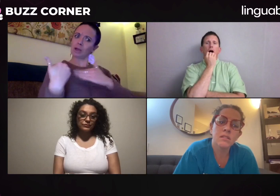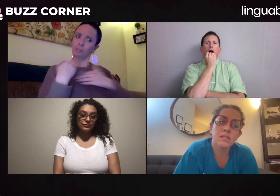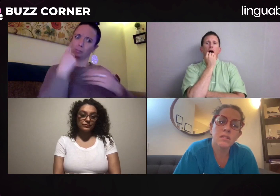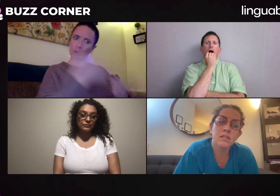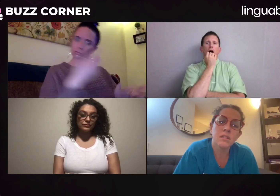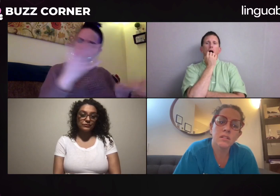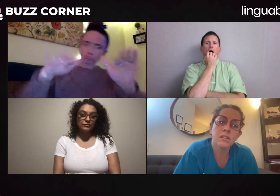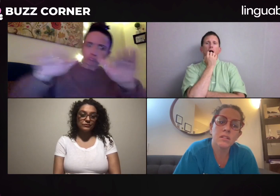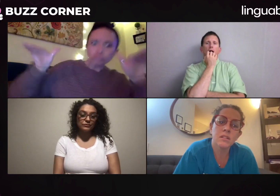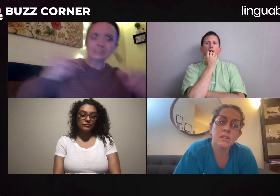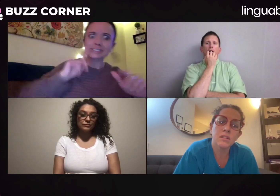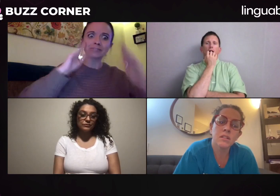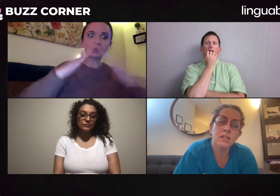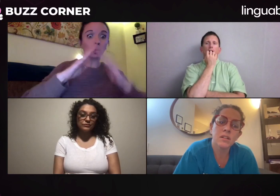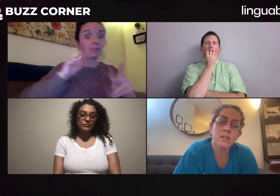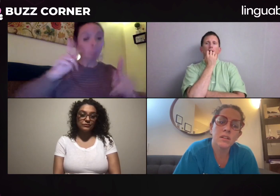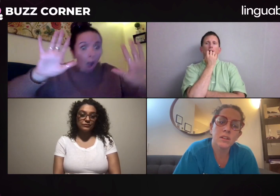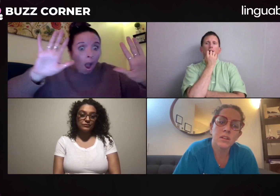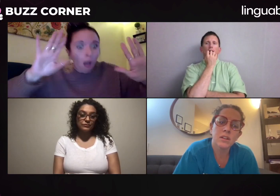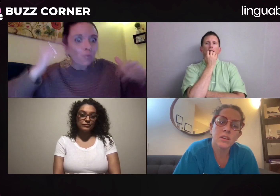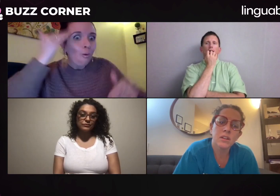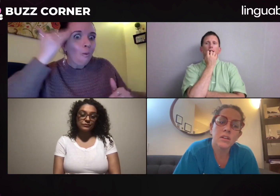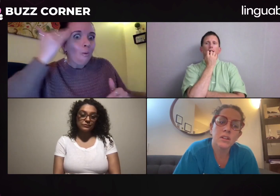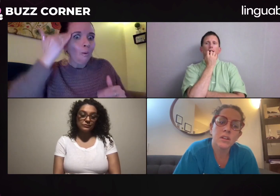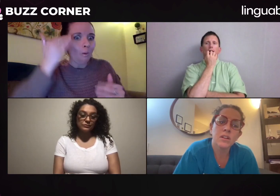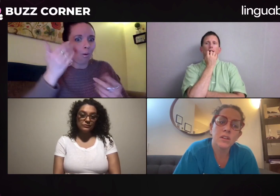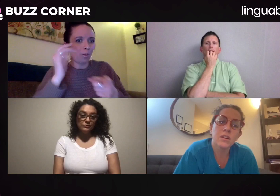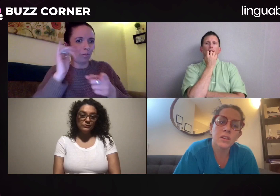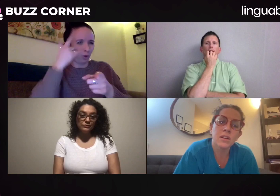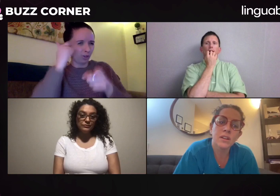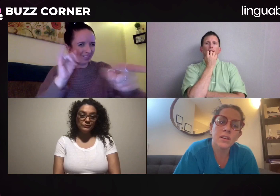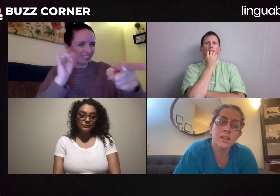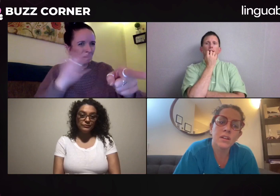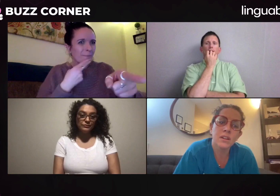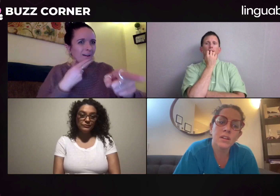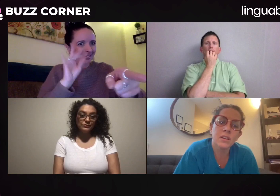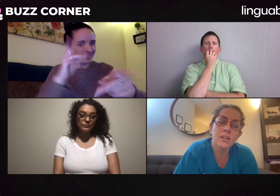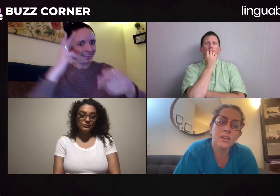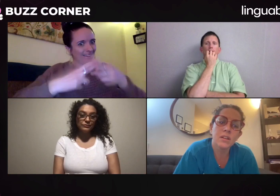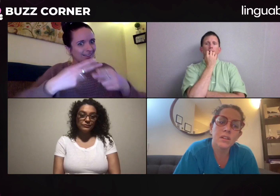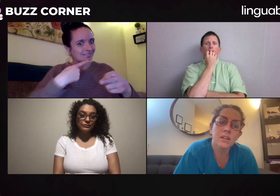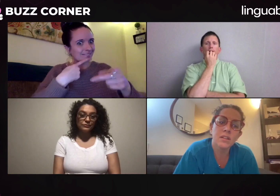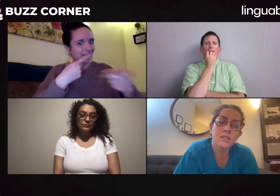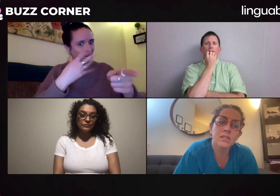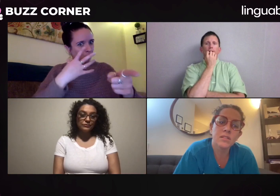and then having the interpreters help to get that word out to the community like Bucky had mentioned.